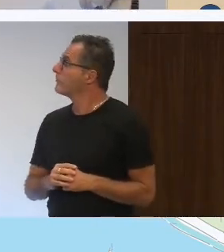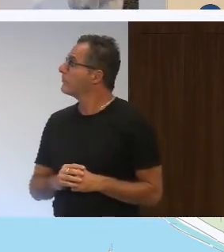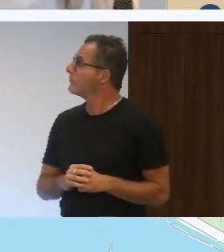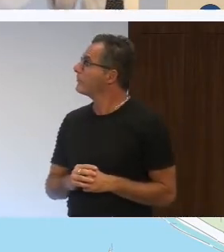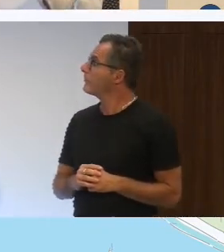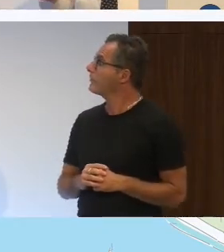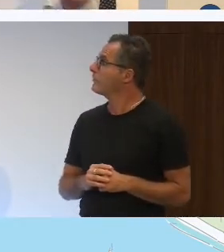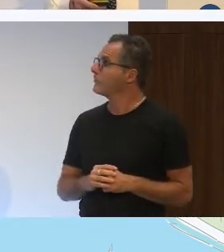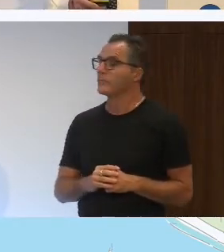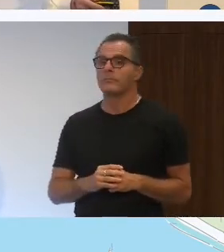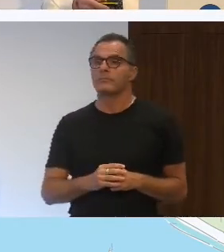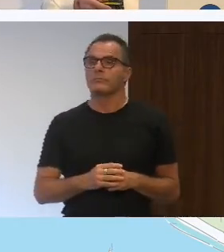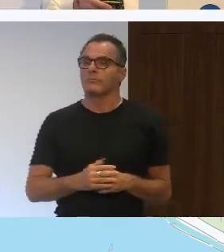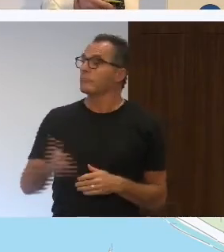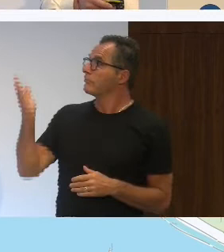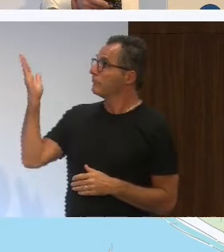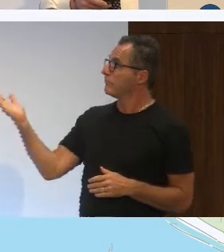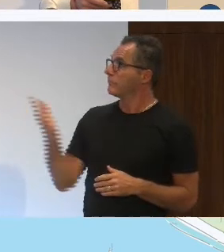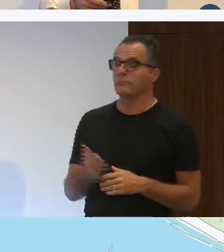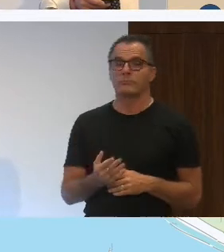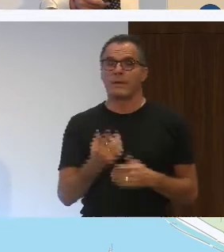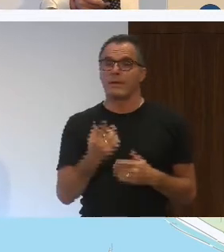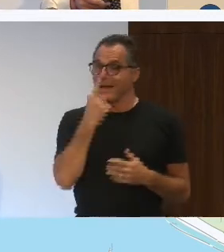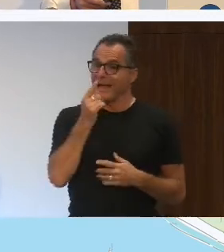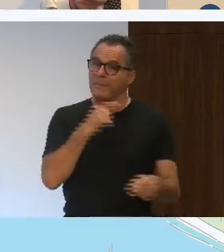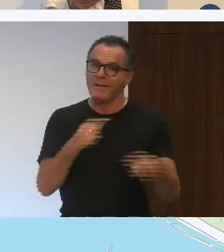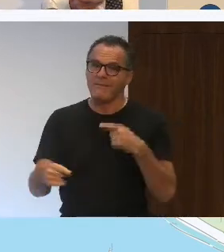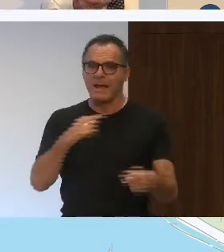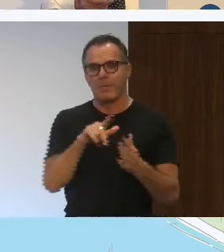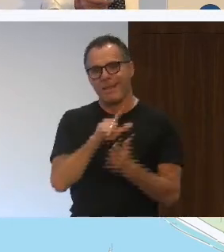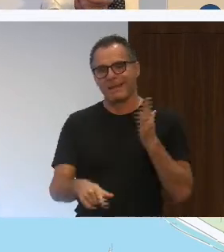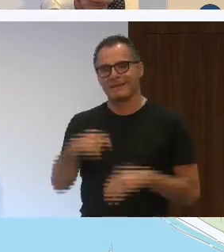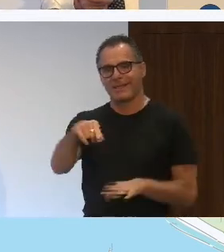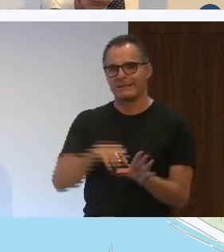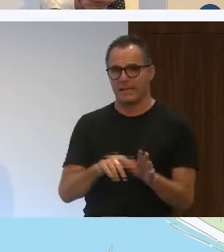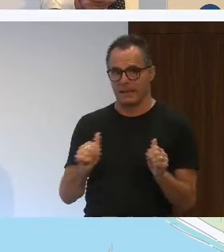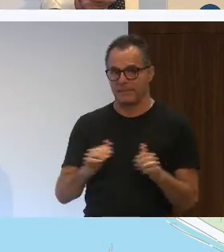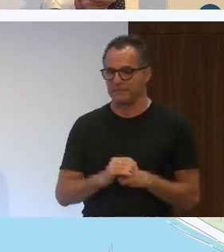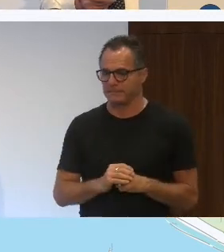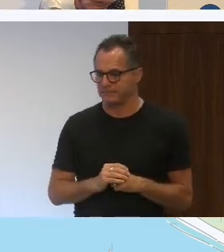And this is going to be available hopefully later on this year.